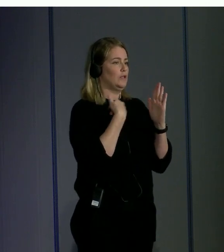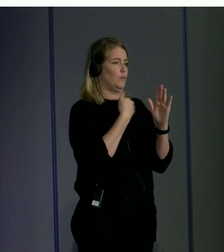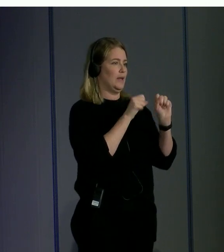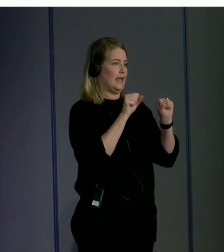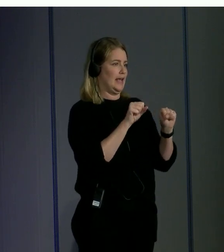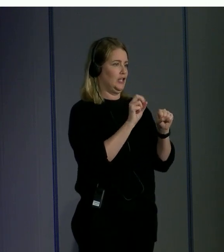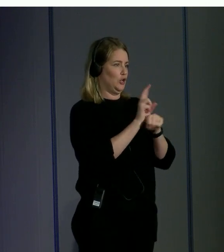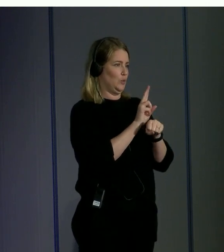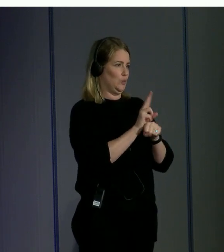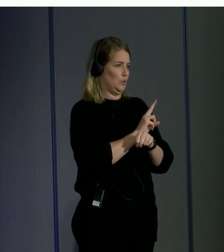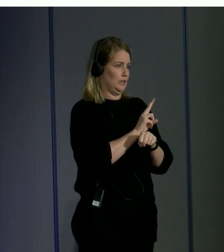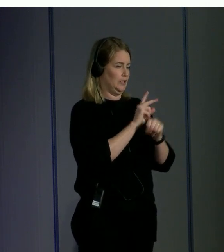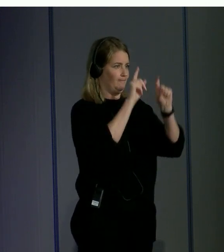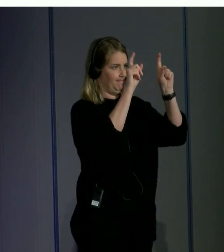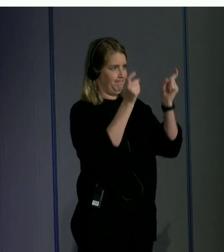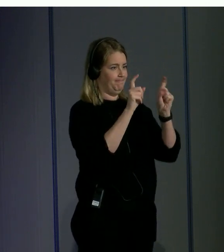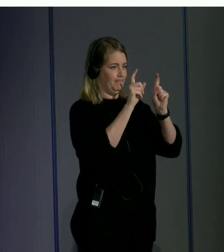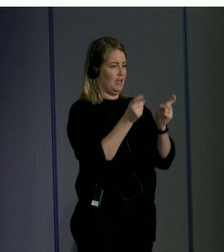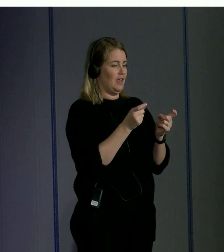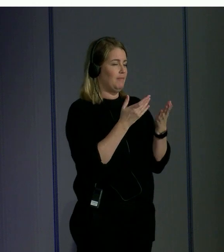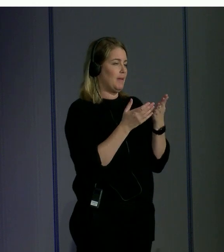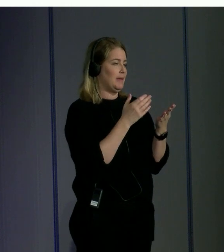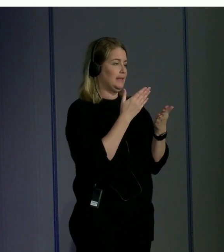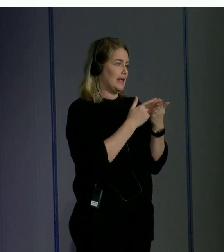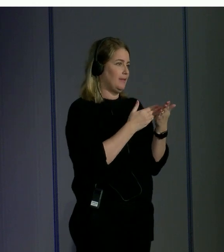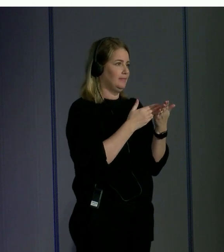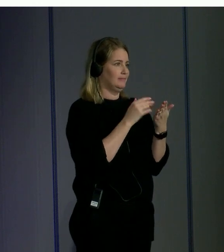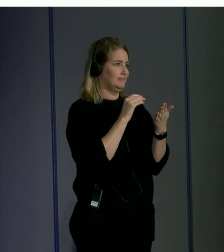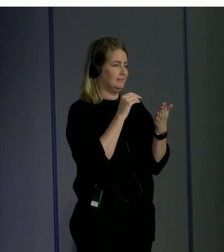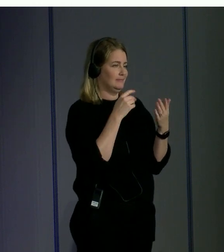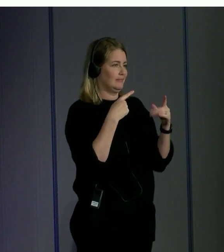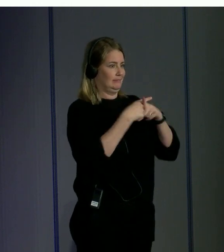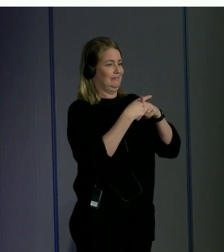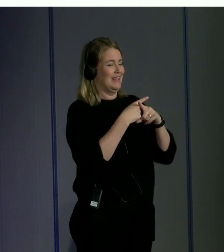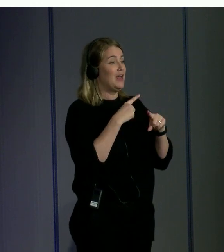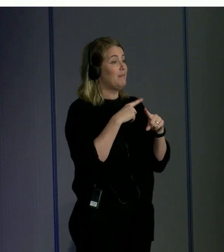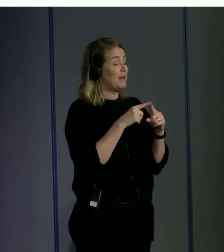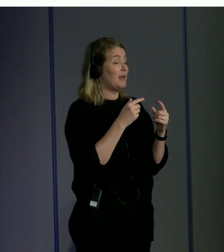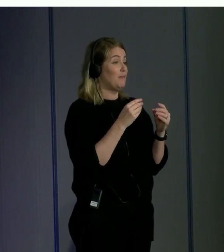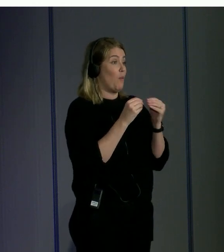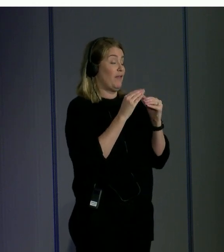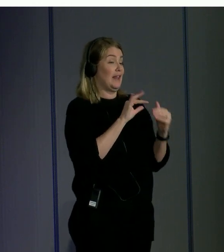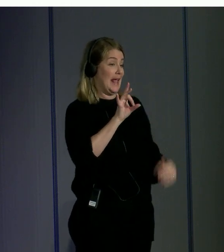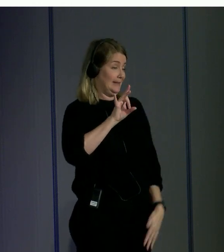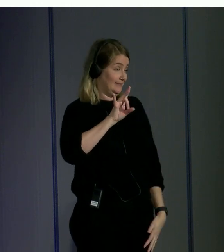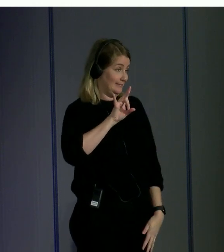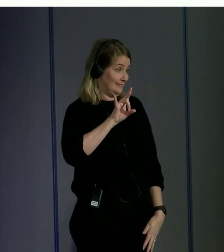And maybe some of those aren't valid, but it's a lot, a lot, a lot bigger than 8 factorial numbers of roles.